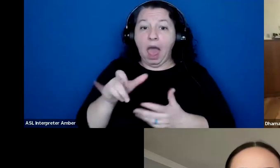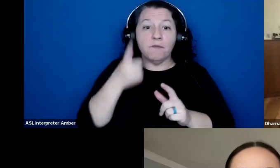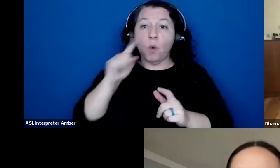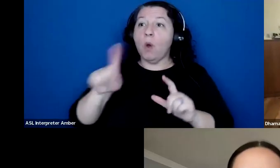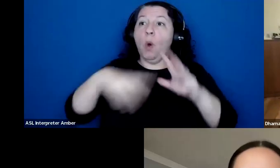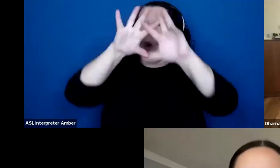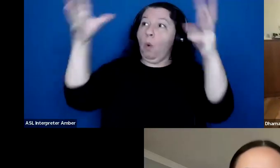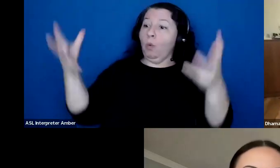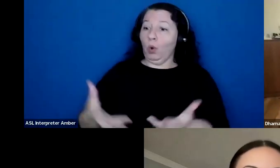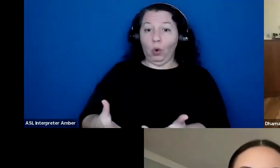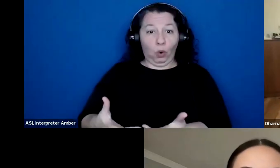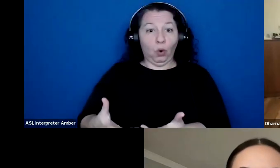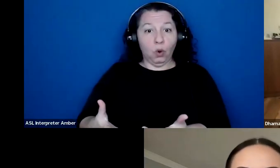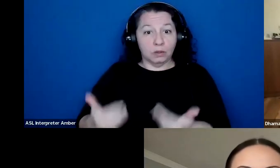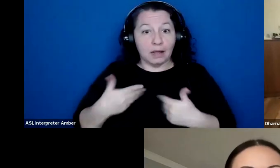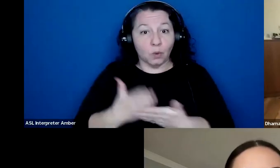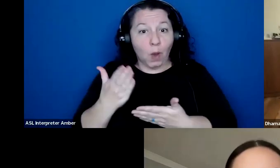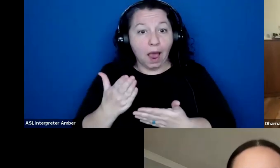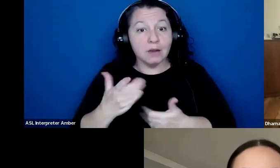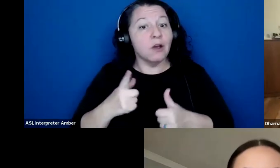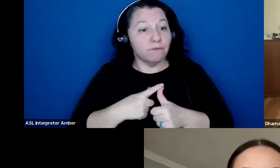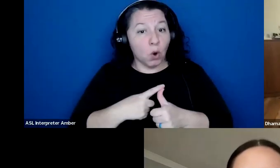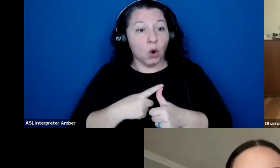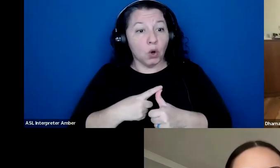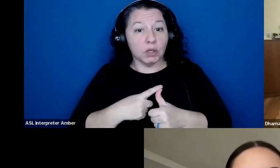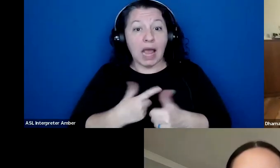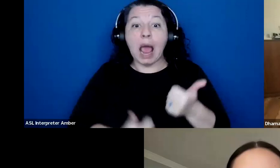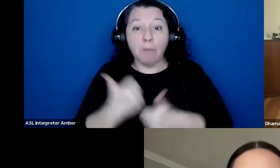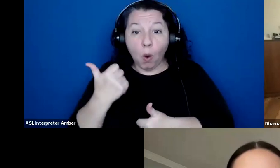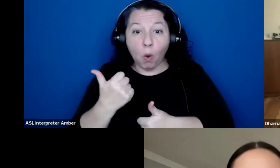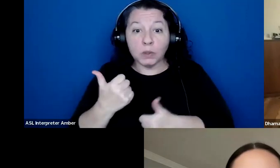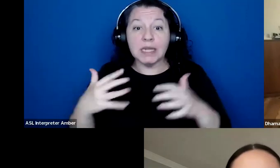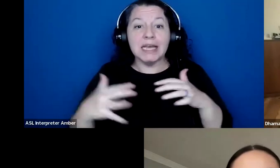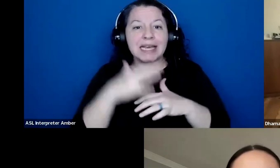first and foremost, you know, indigenous people must have their lands back in their hands.